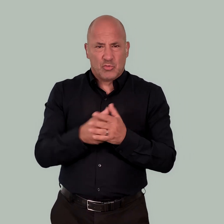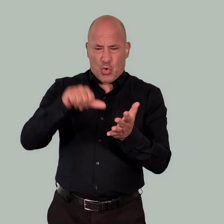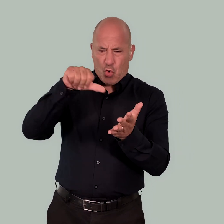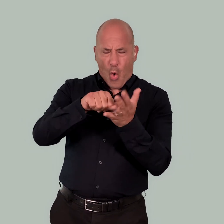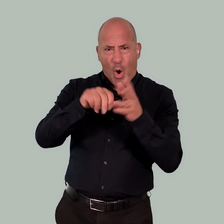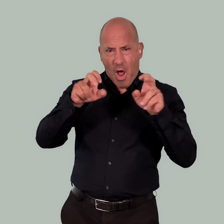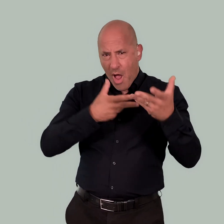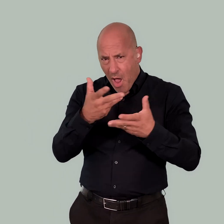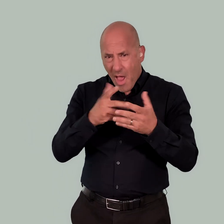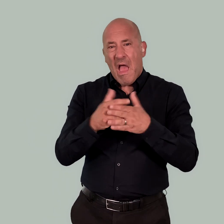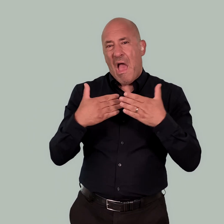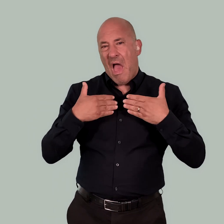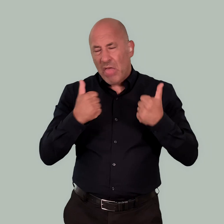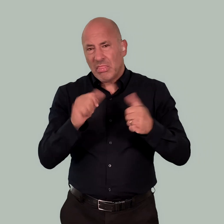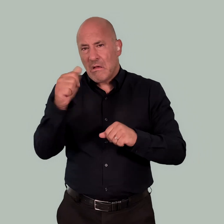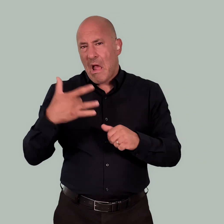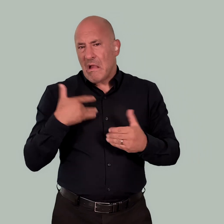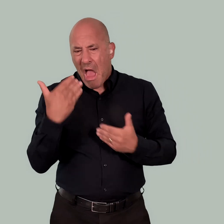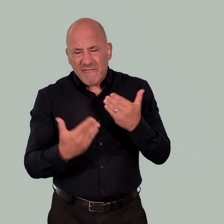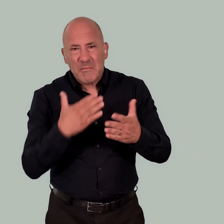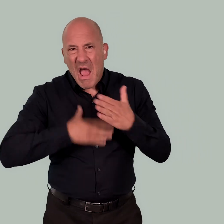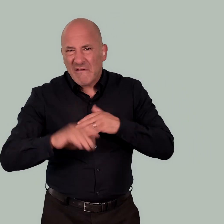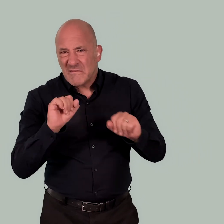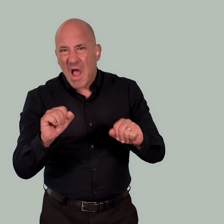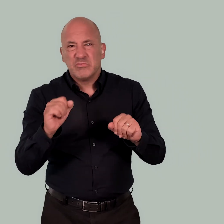The core topics are health, lifestyle behaviours,